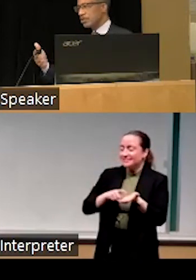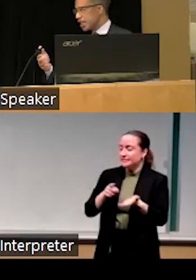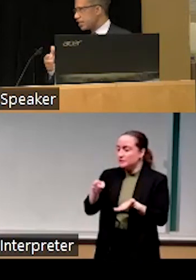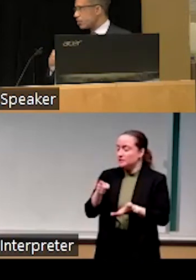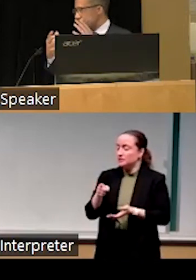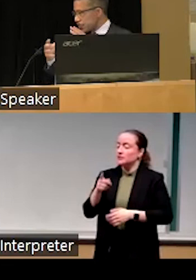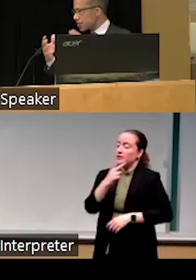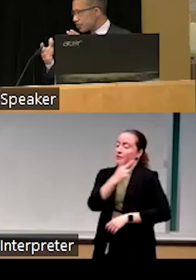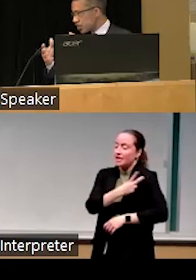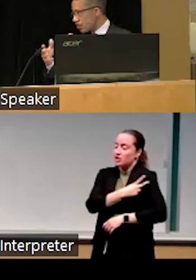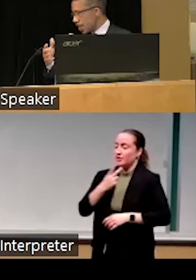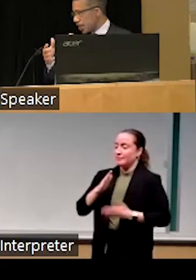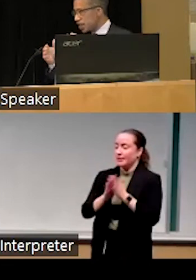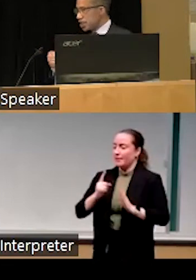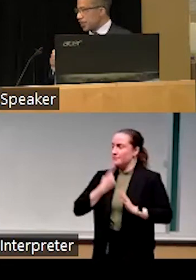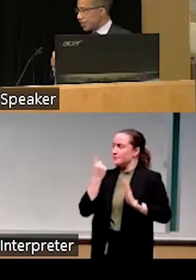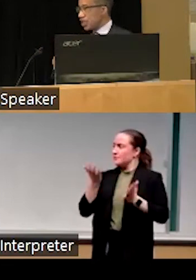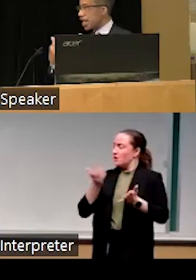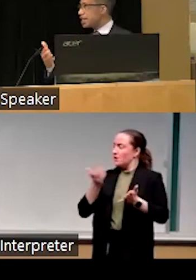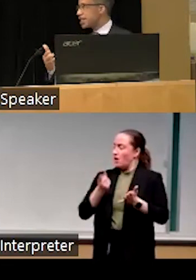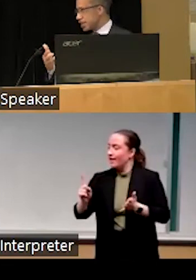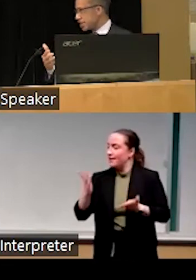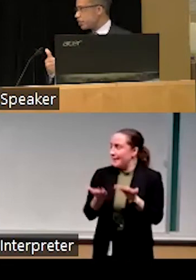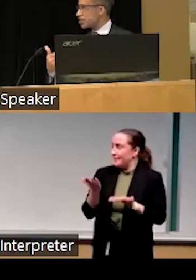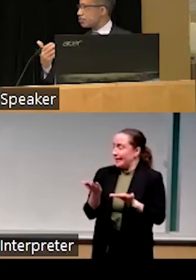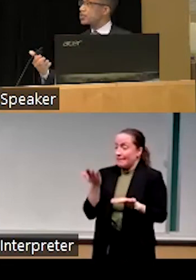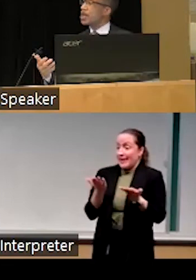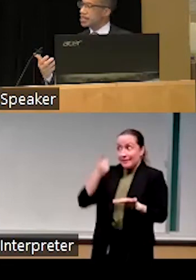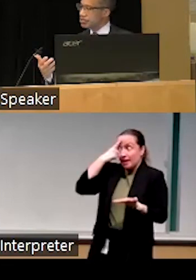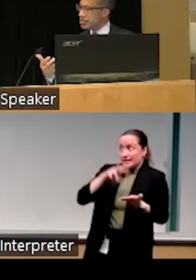irritated or there's something going on that we're not intending but they're responding to